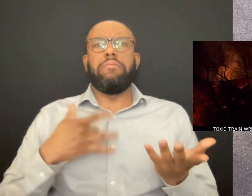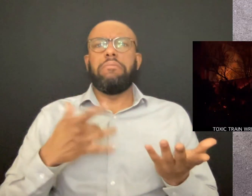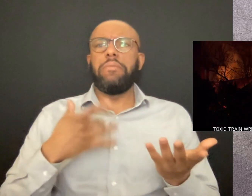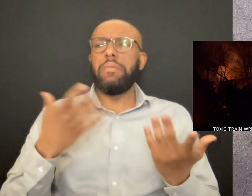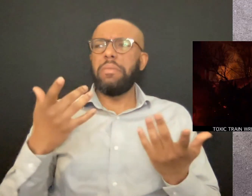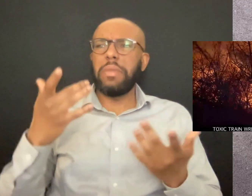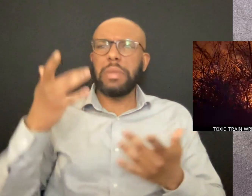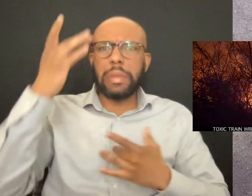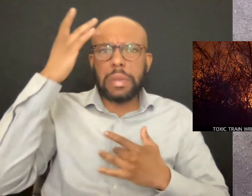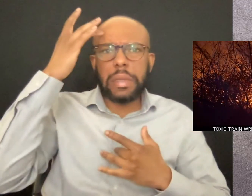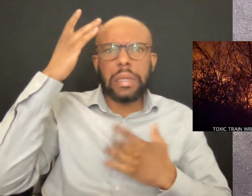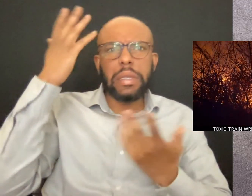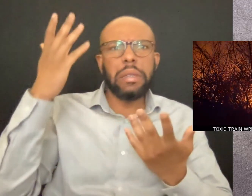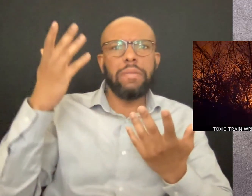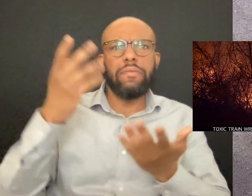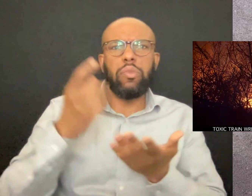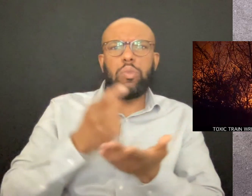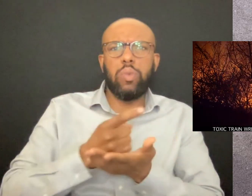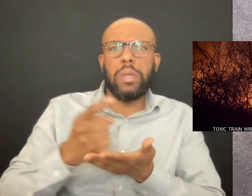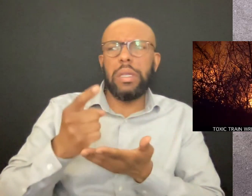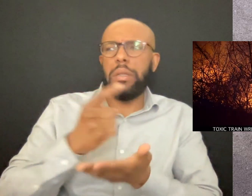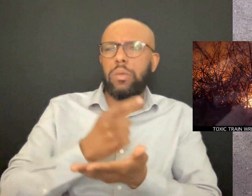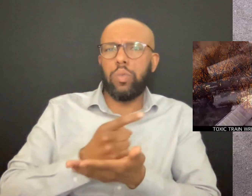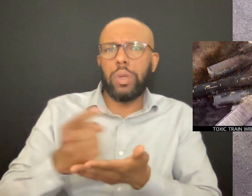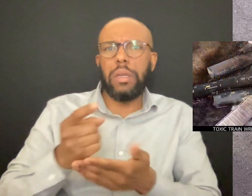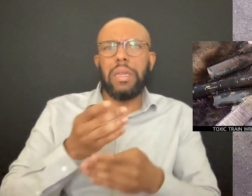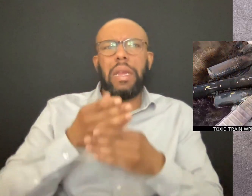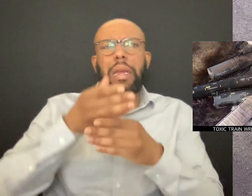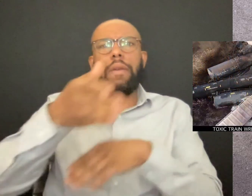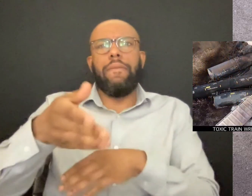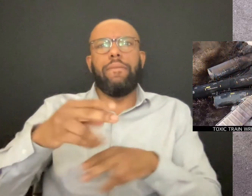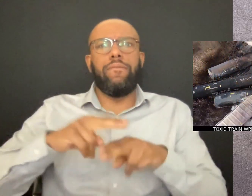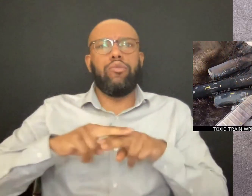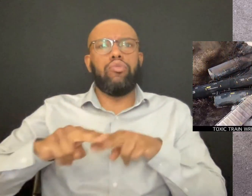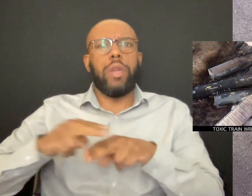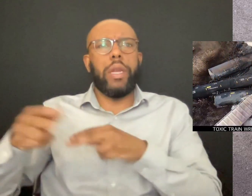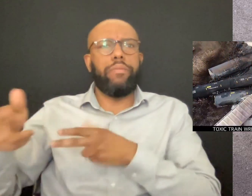some people say they are still feeling sick weeks after the train derailment